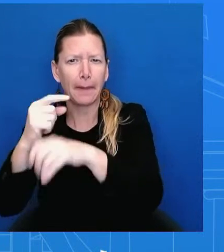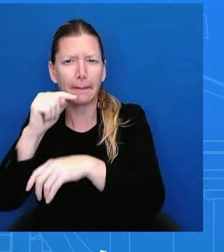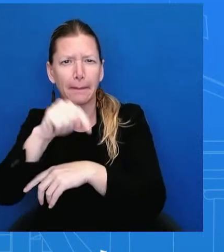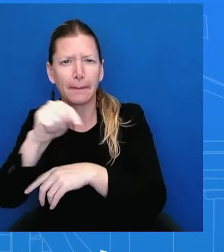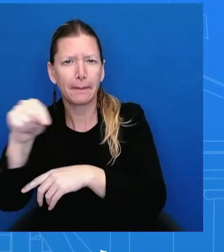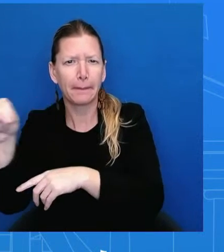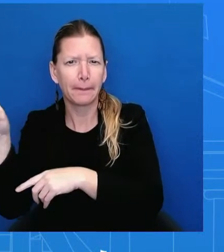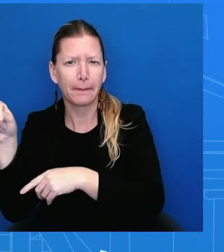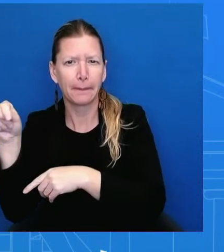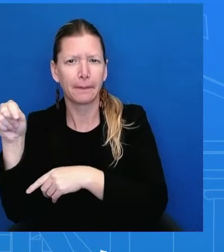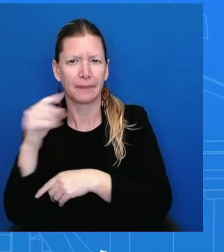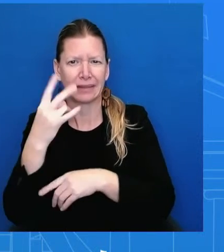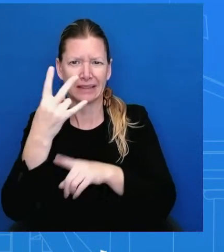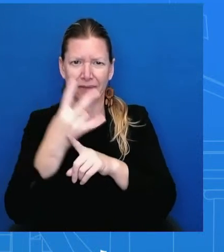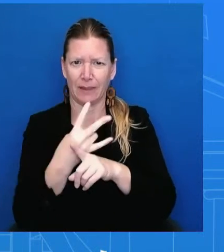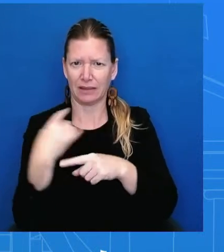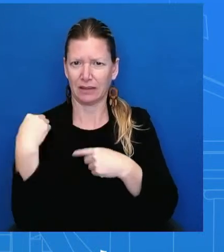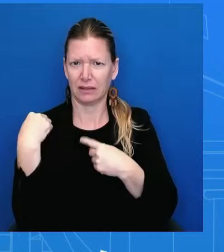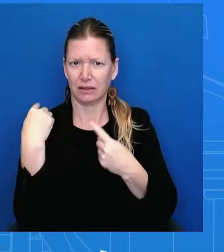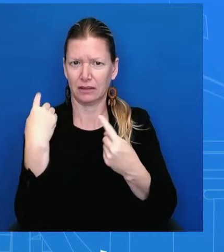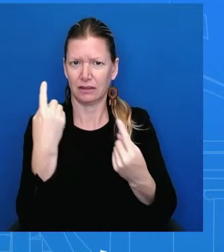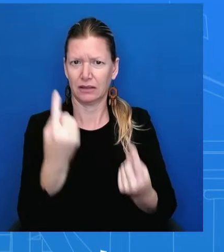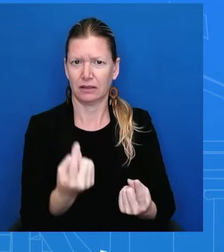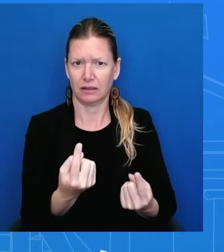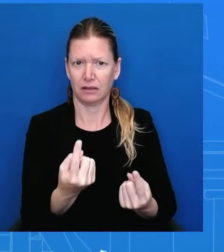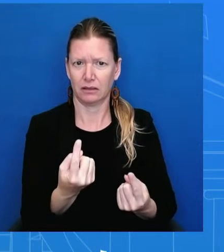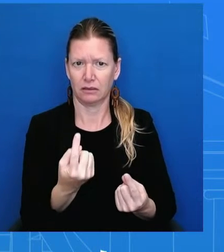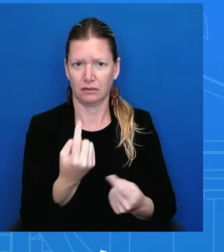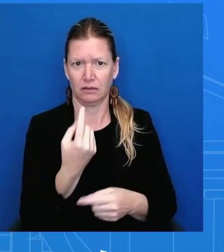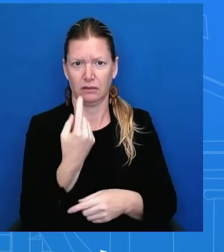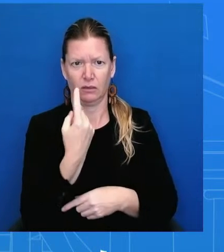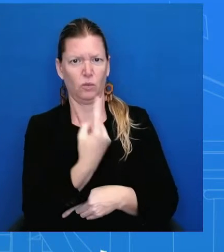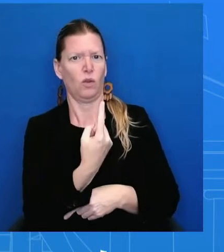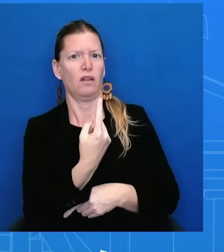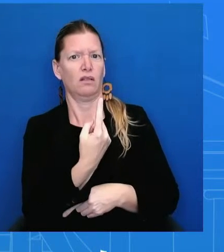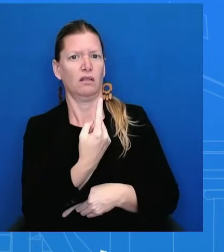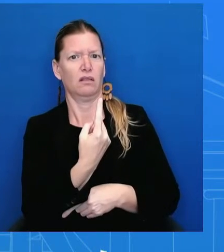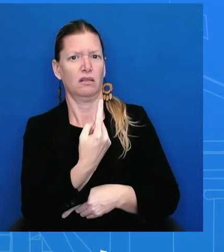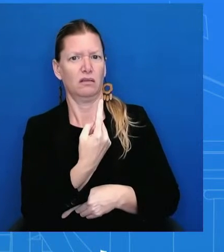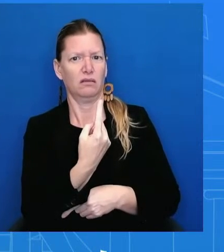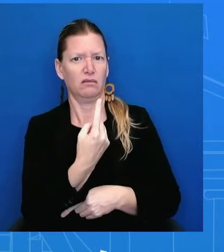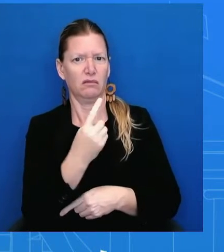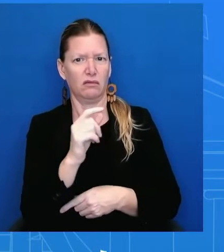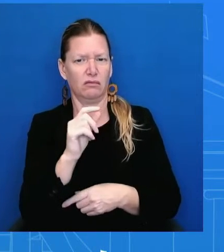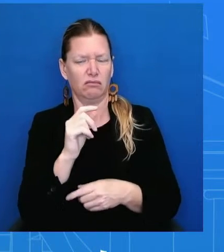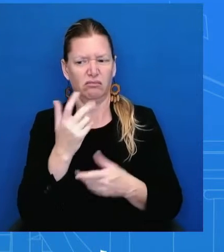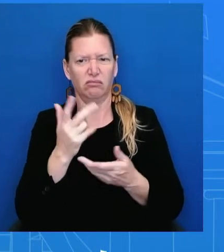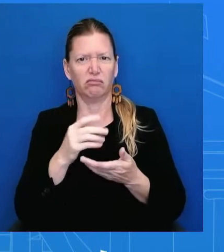The Press: Mr. Kirby: What's your -- is there a question here? The Press: Do you think that that's an effective response to indiscriminate bombing of a civilian population?